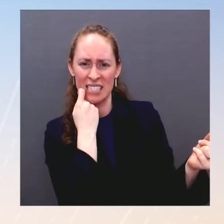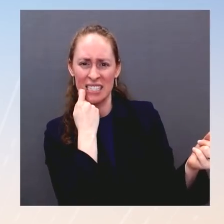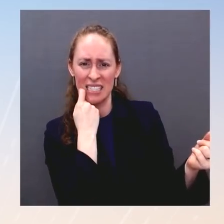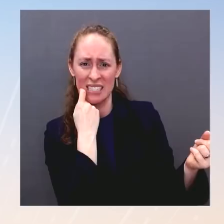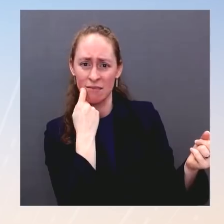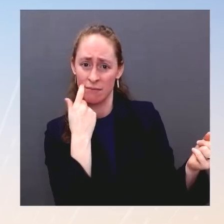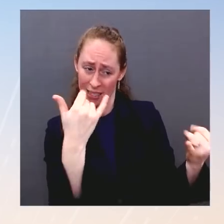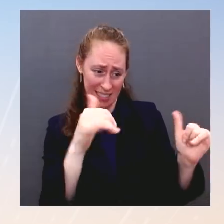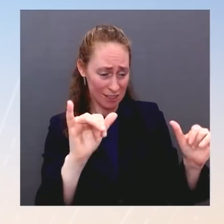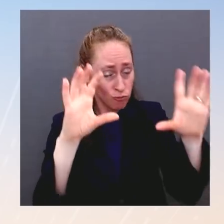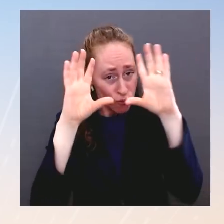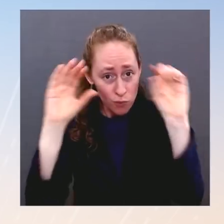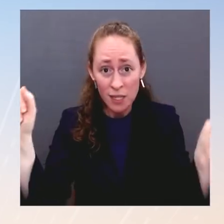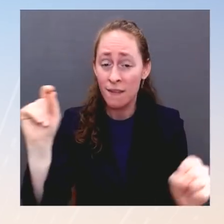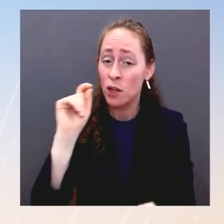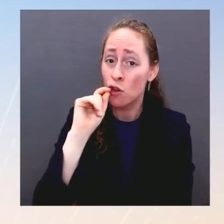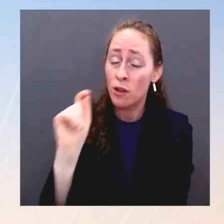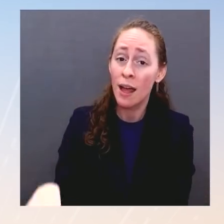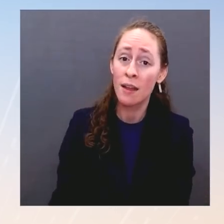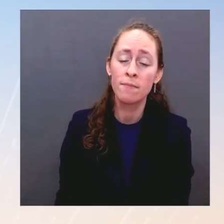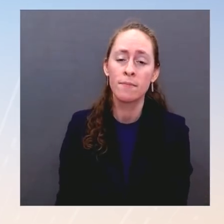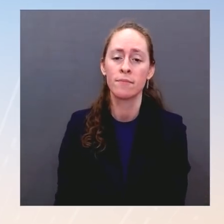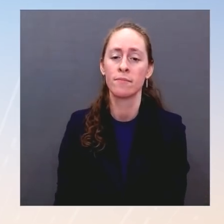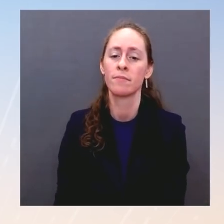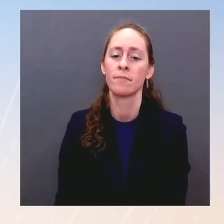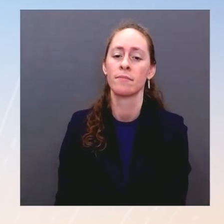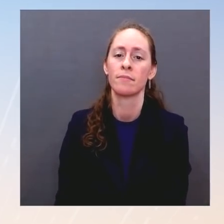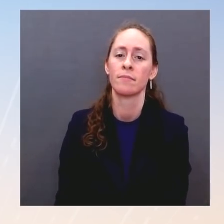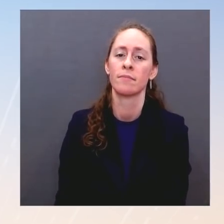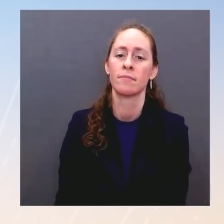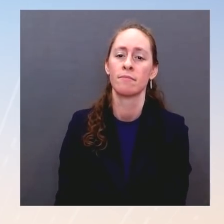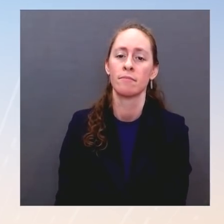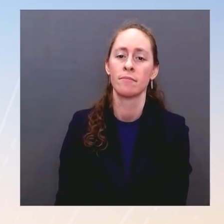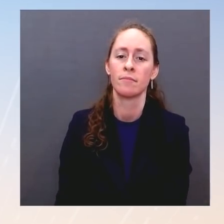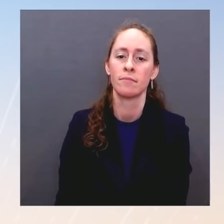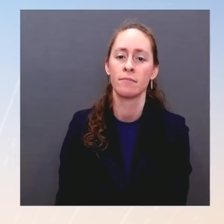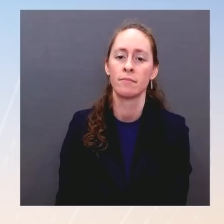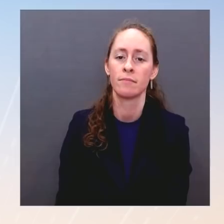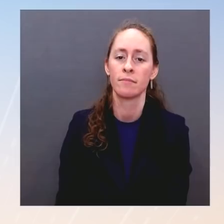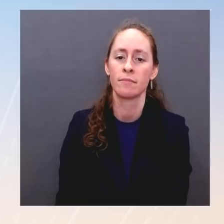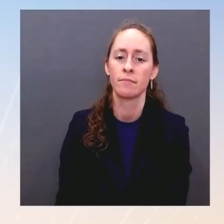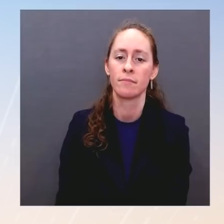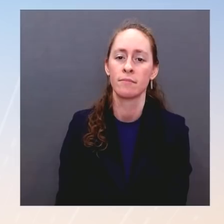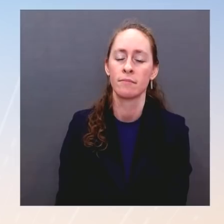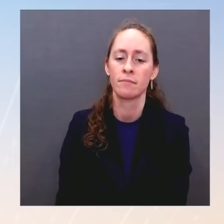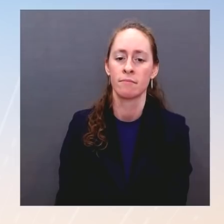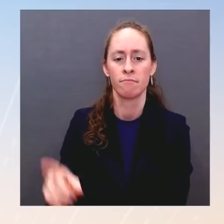The Press: Hi. In regards to the new CDC guidance on the pandemic, which, of course, will then be the, you know,